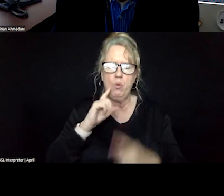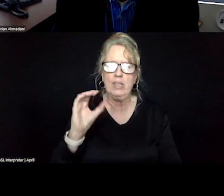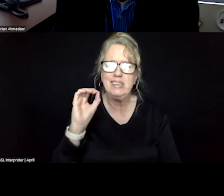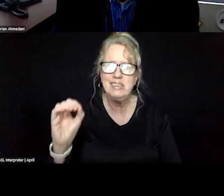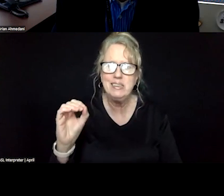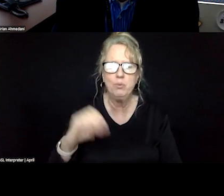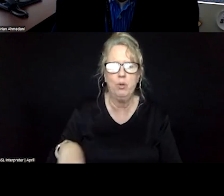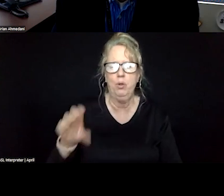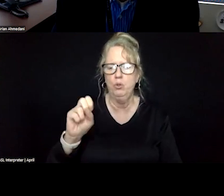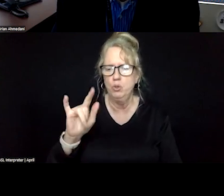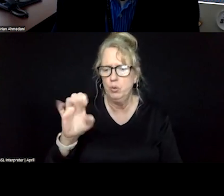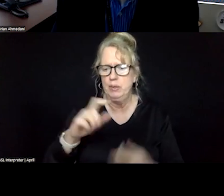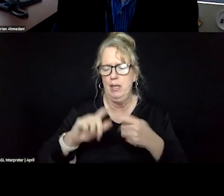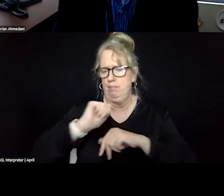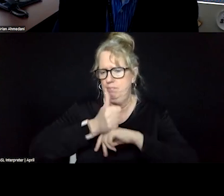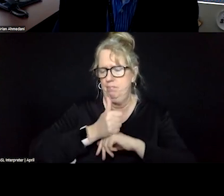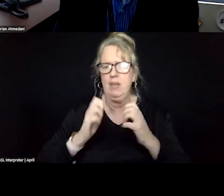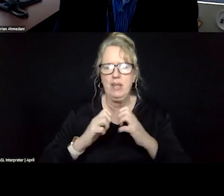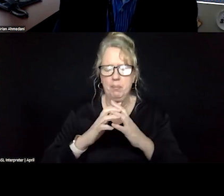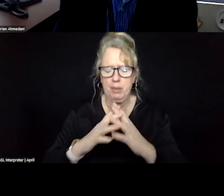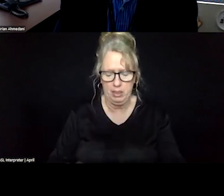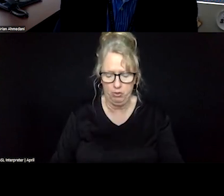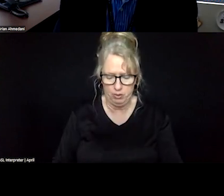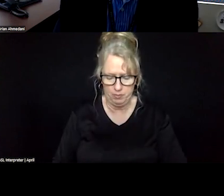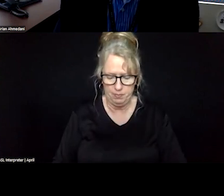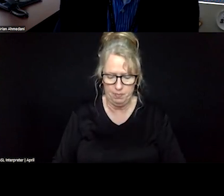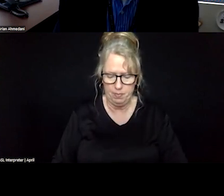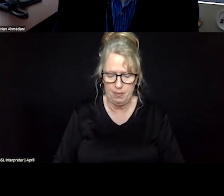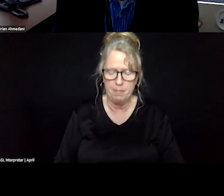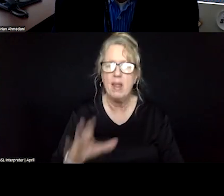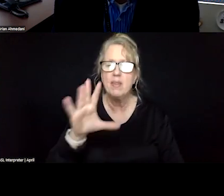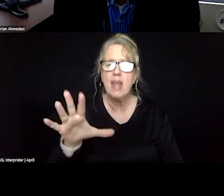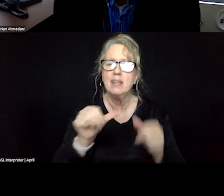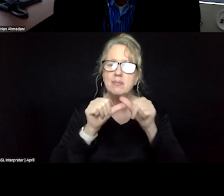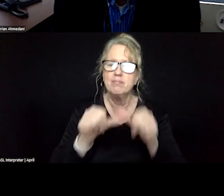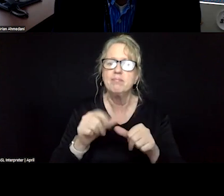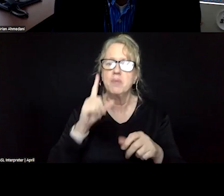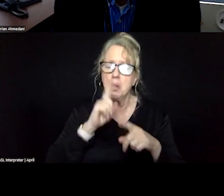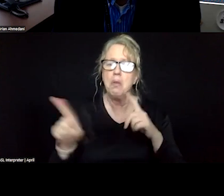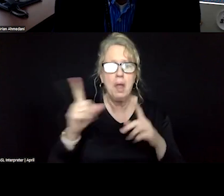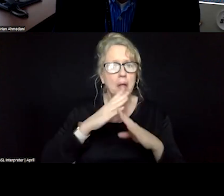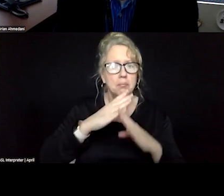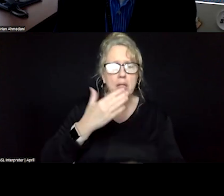AND THE PLANS AND WHAT WE CAME TO WAS THE A CONSISTENT PATHWAY,